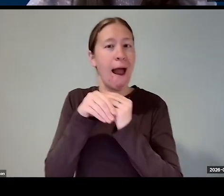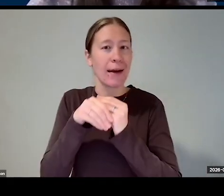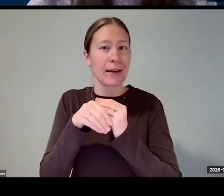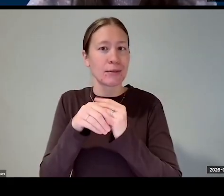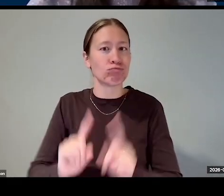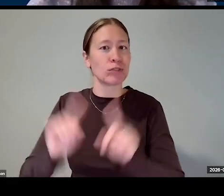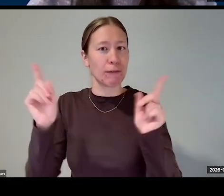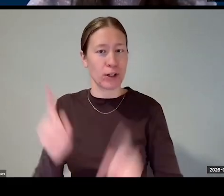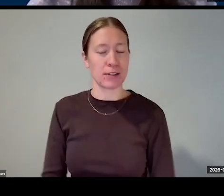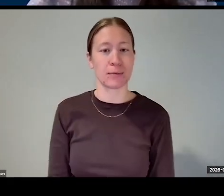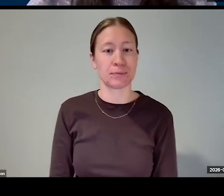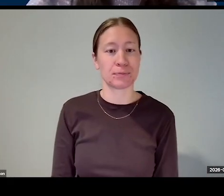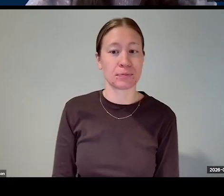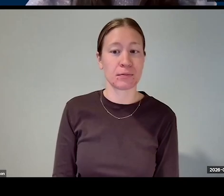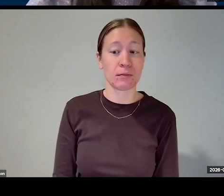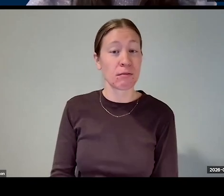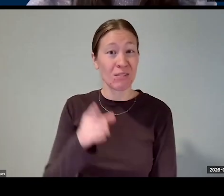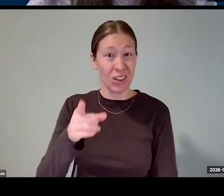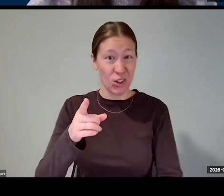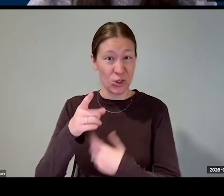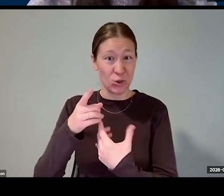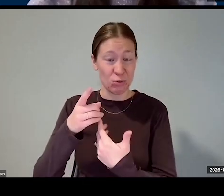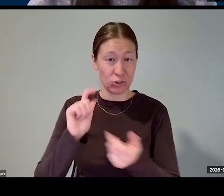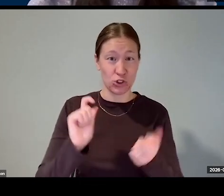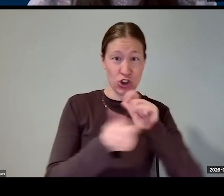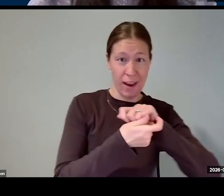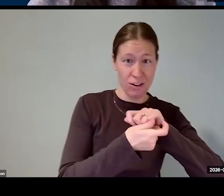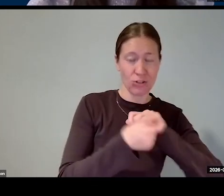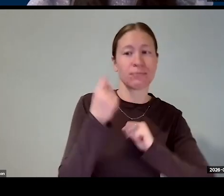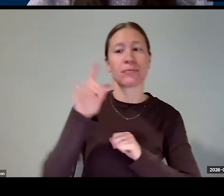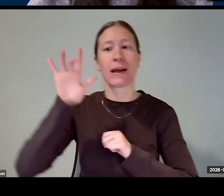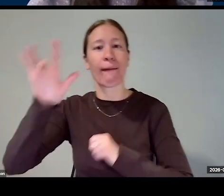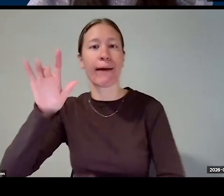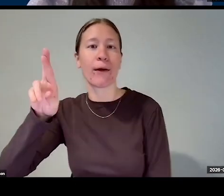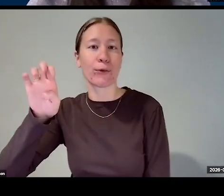Once you make any changes like that, you will have to hit recheck in order for Grackle